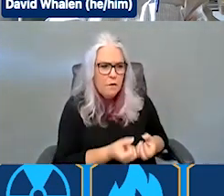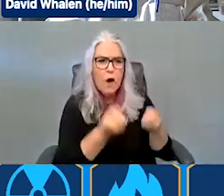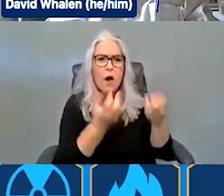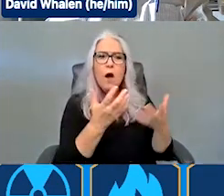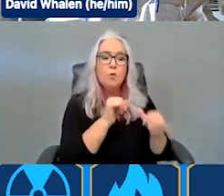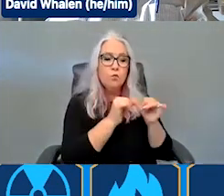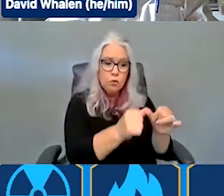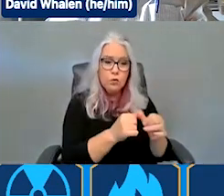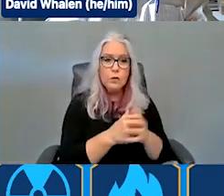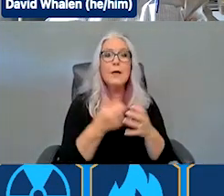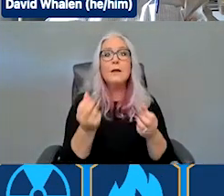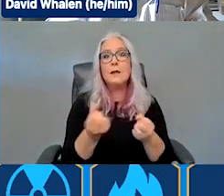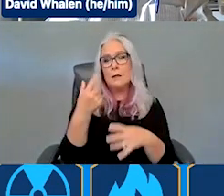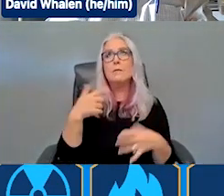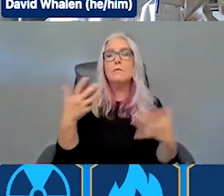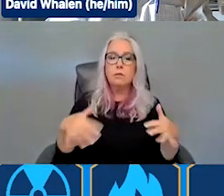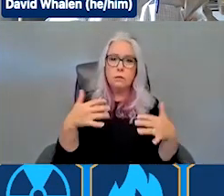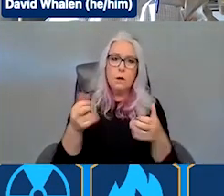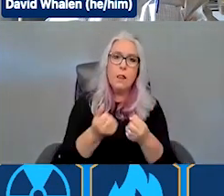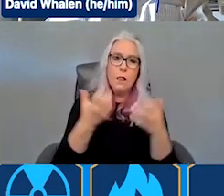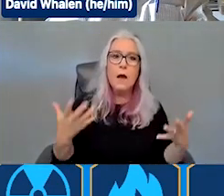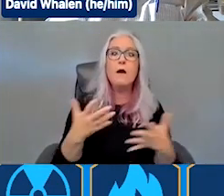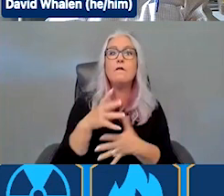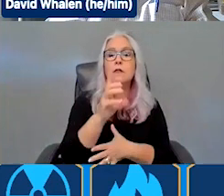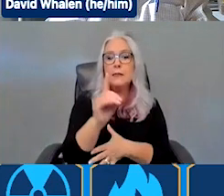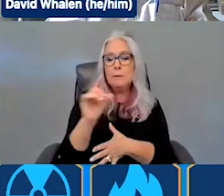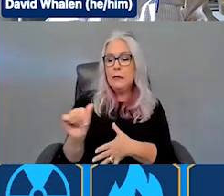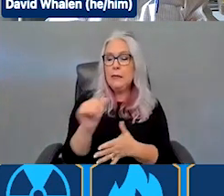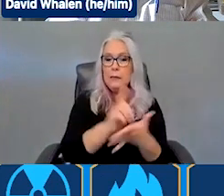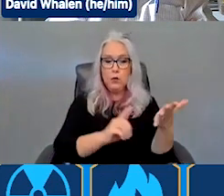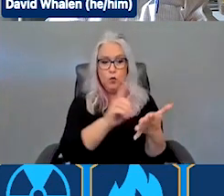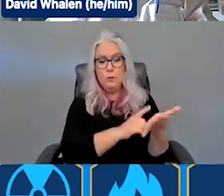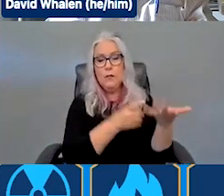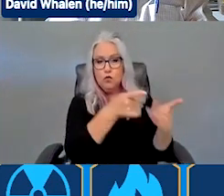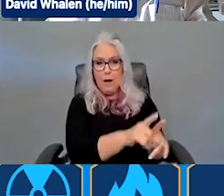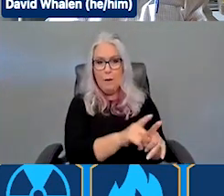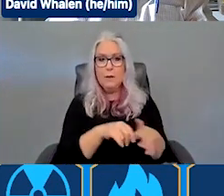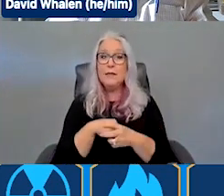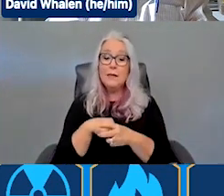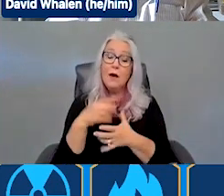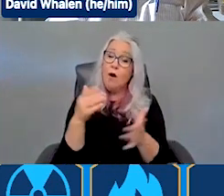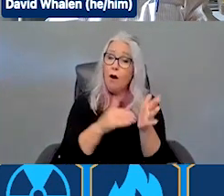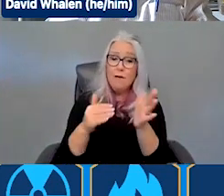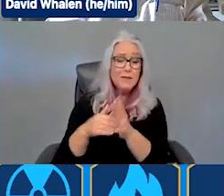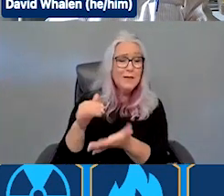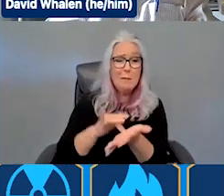discrimination obviously. And also medical professionals are not super good at long-term